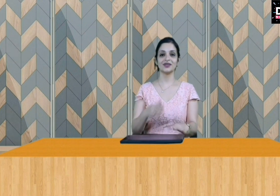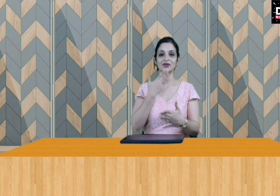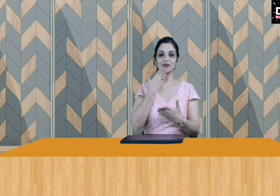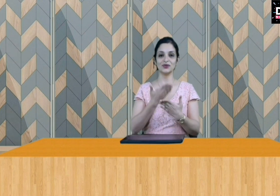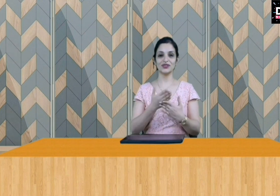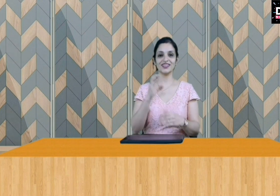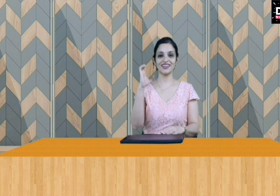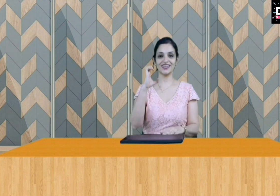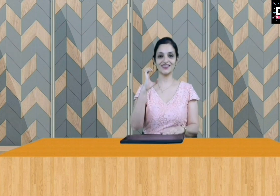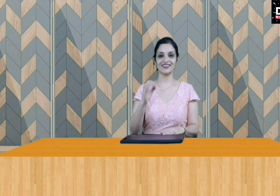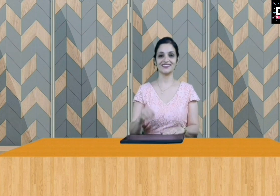Good Evening